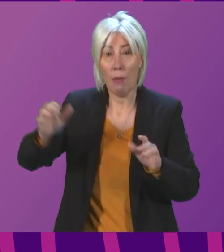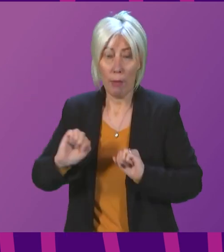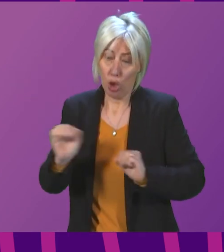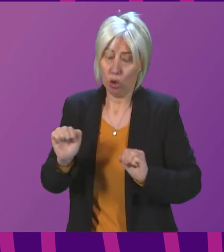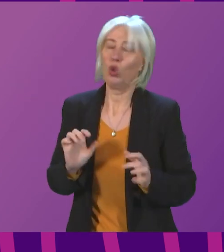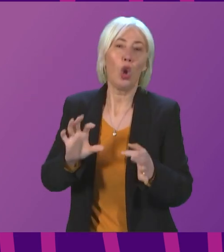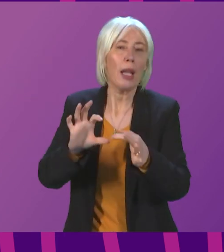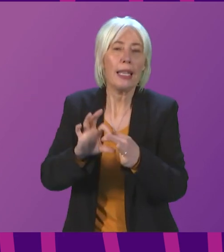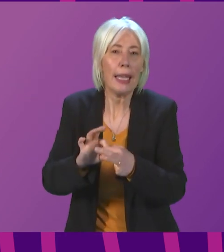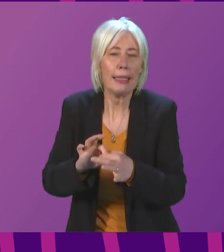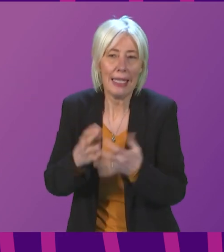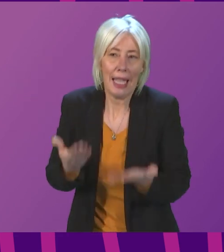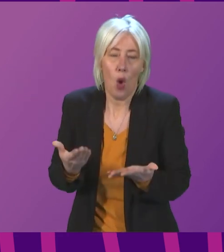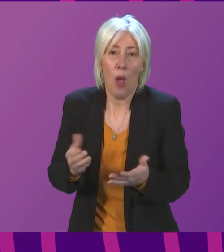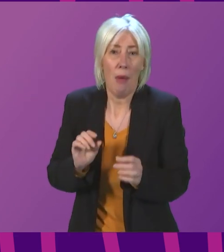Most of them will not get connected until 2027.